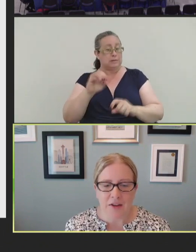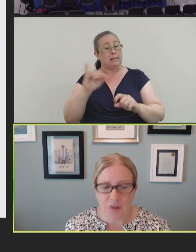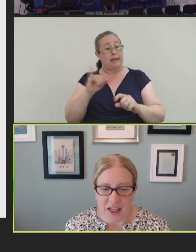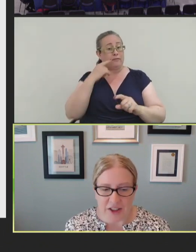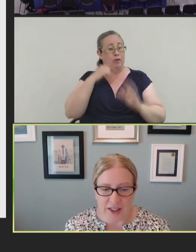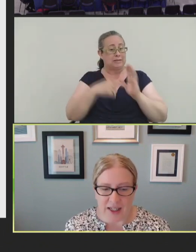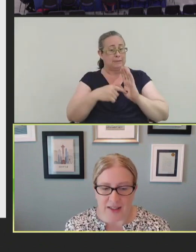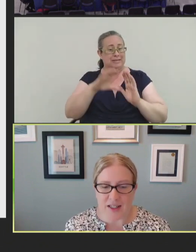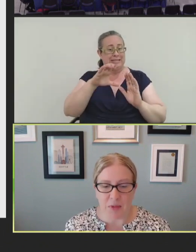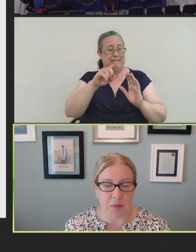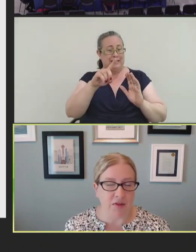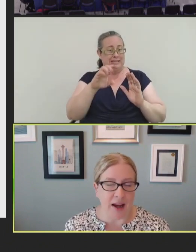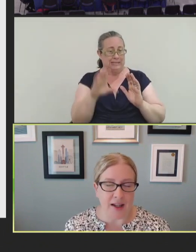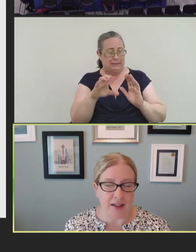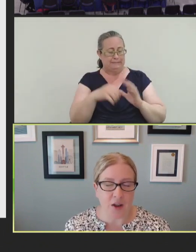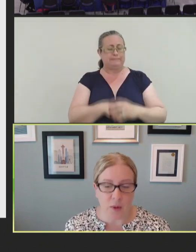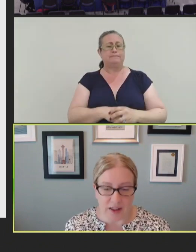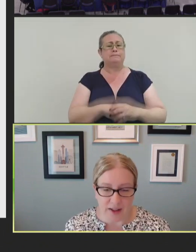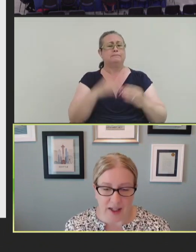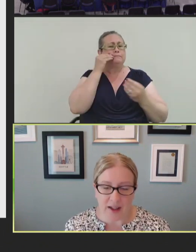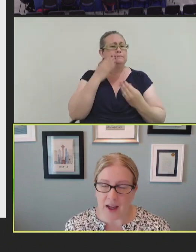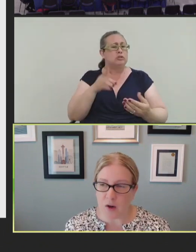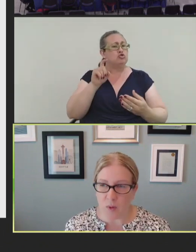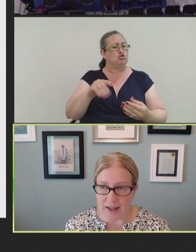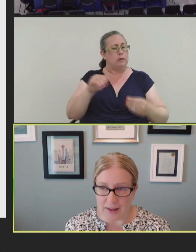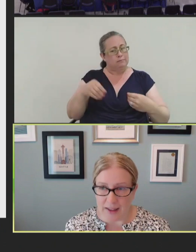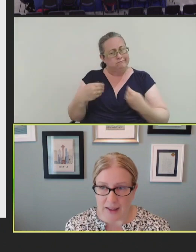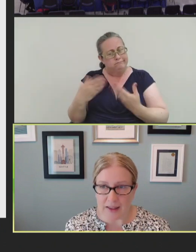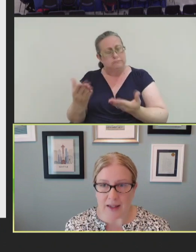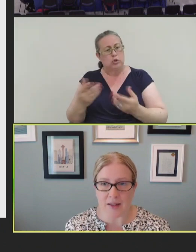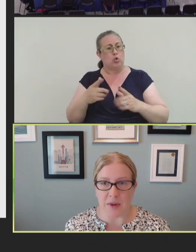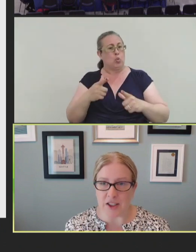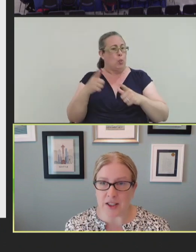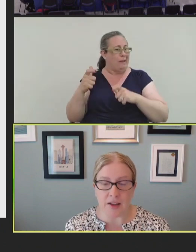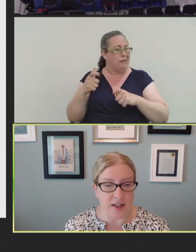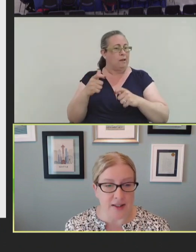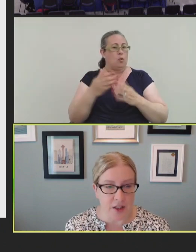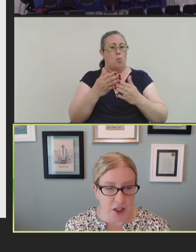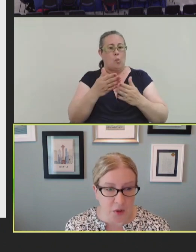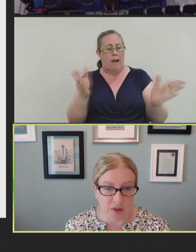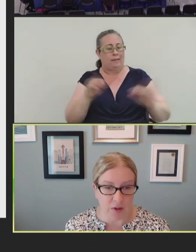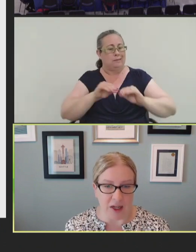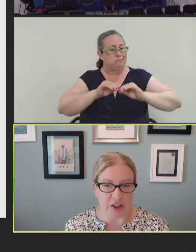Information needs to be provided quickly and widely, especially if it's new information